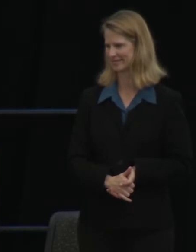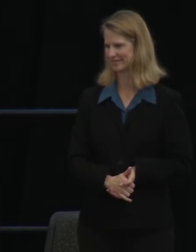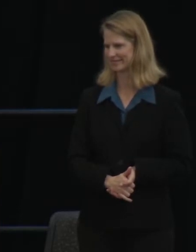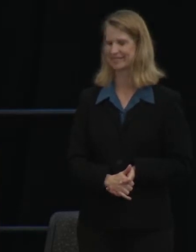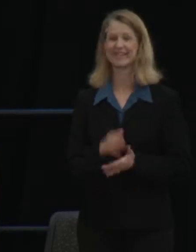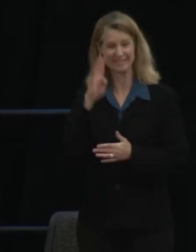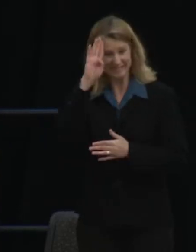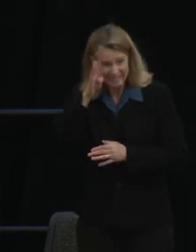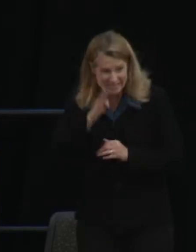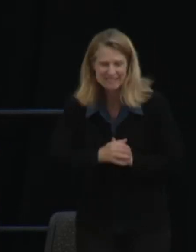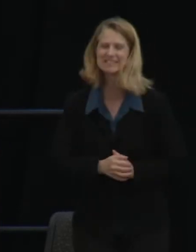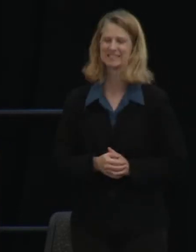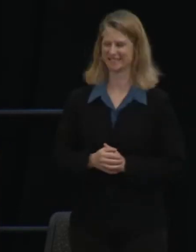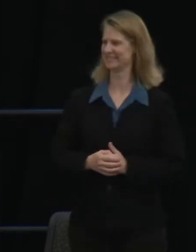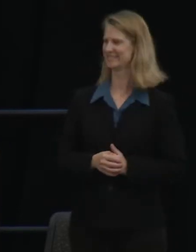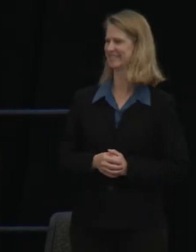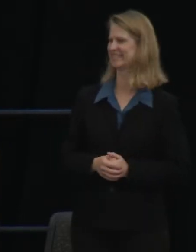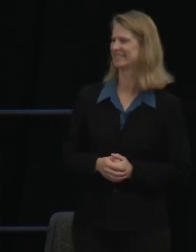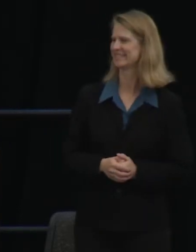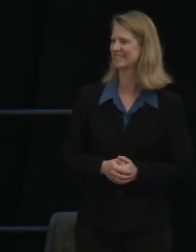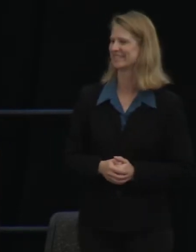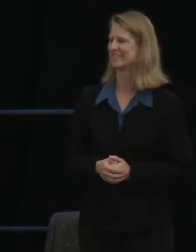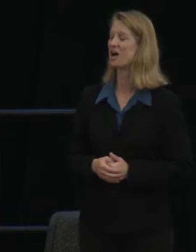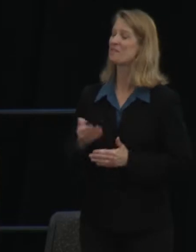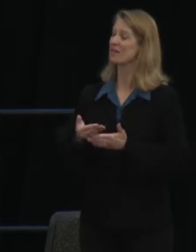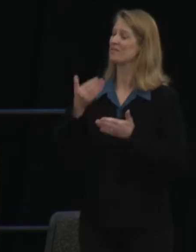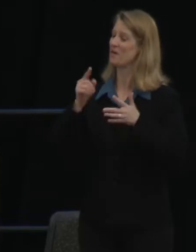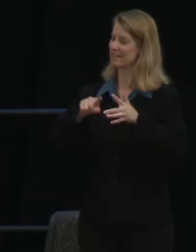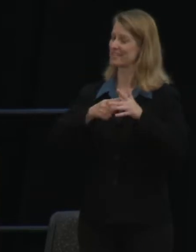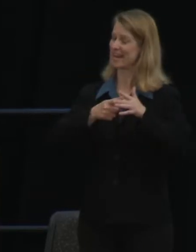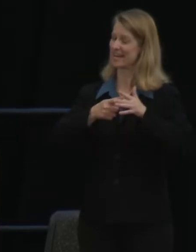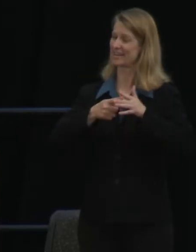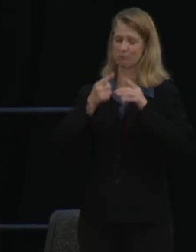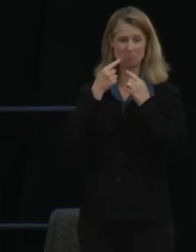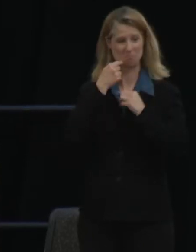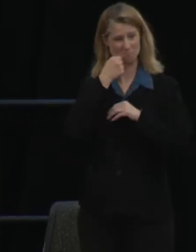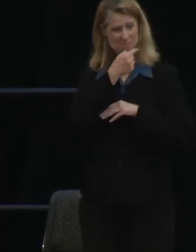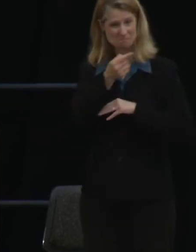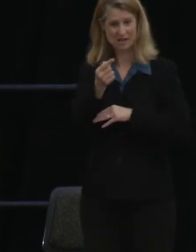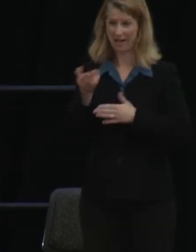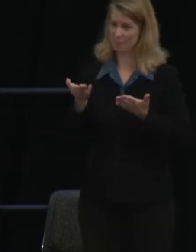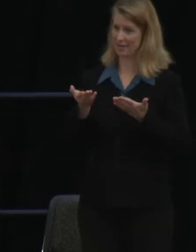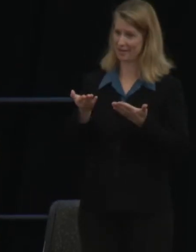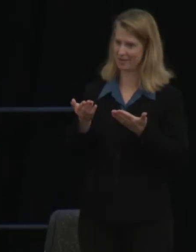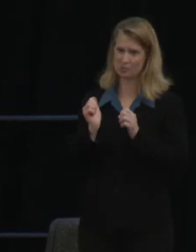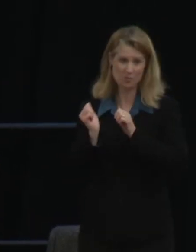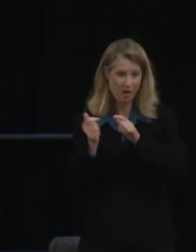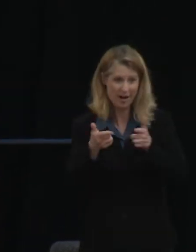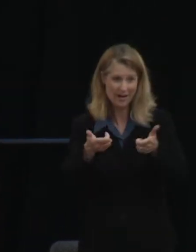Hi. (giggles) Before I start, I just want to say that I'm here, and we're all here because of our family